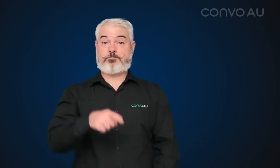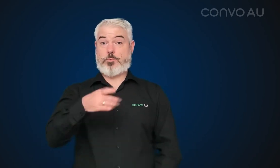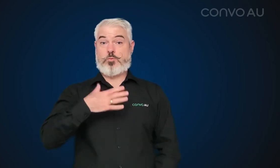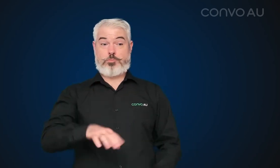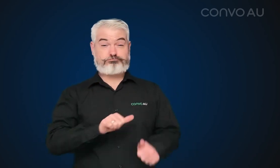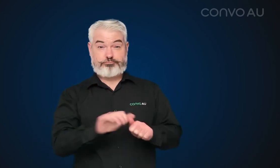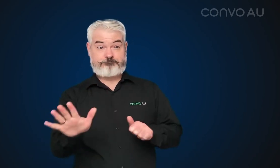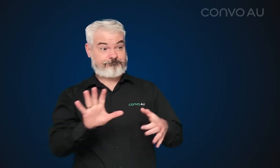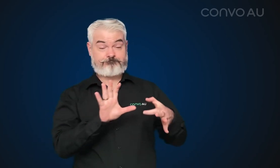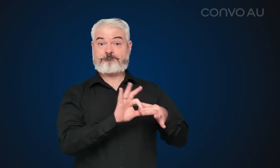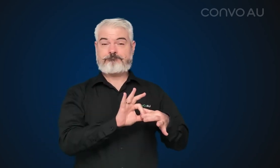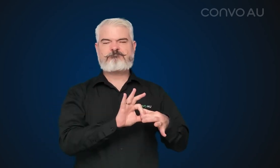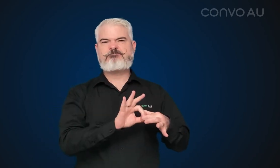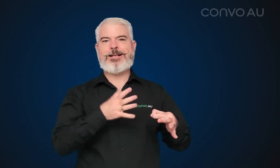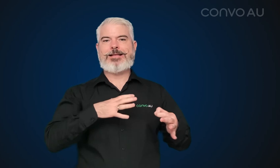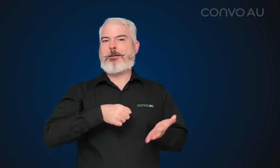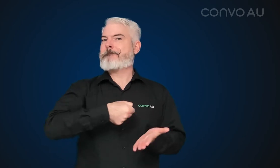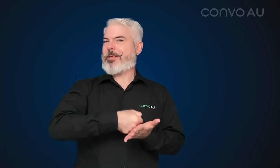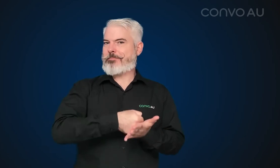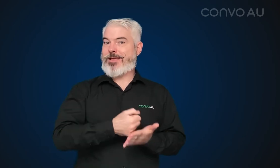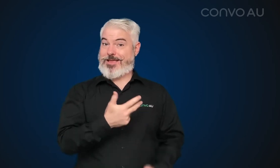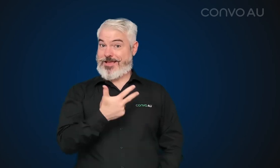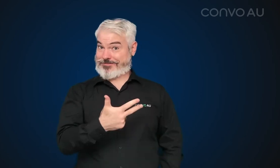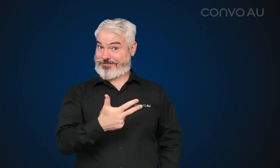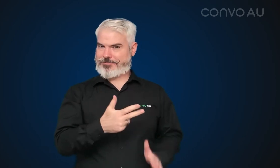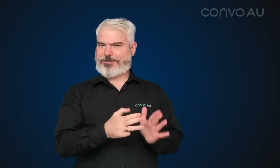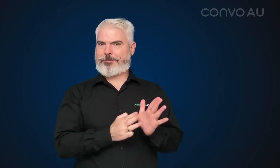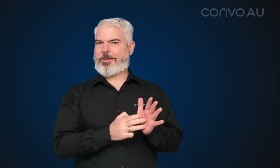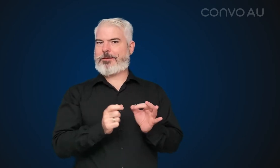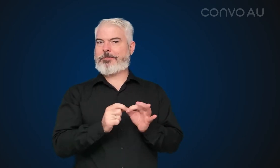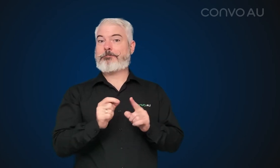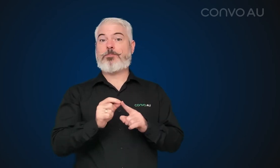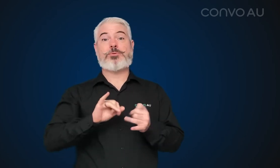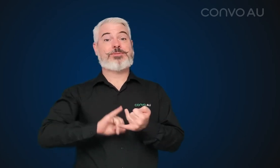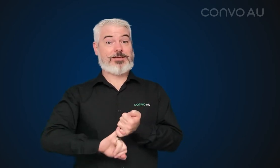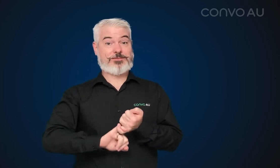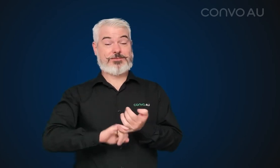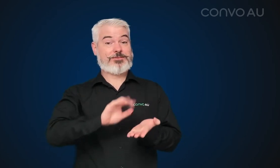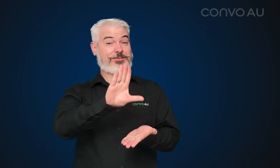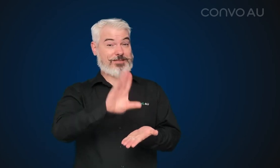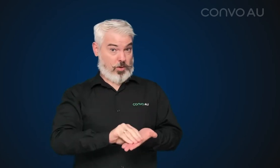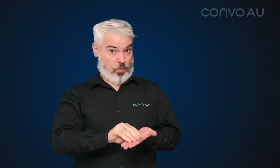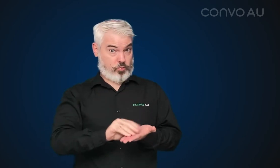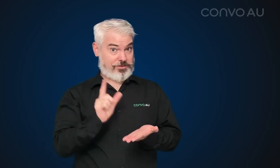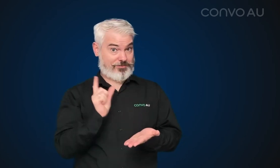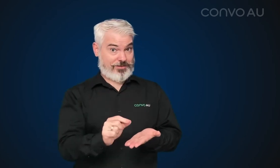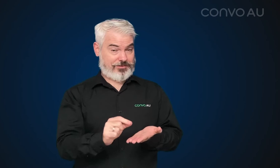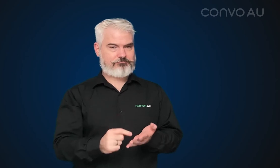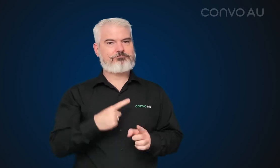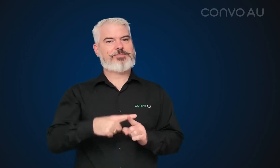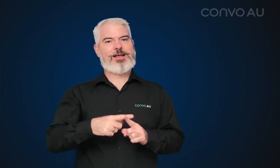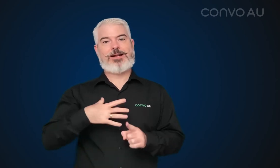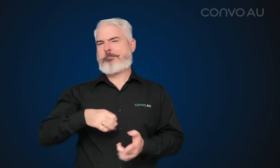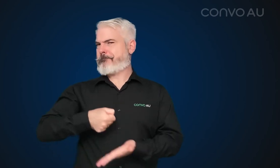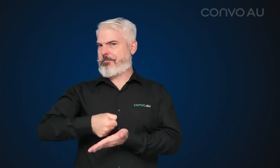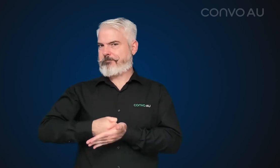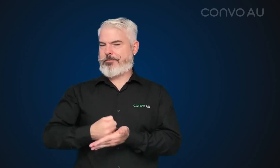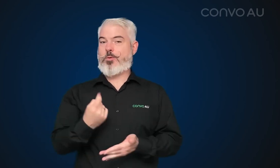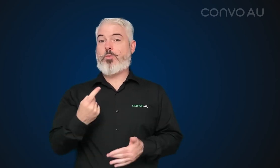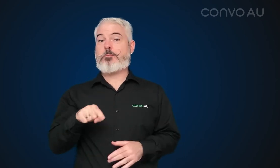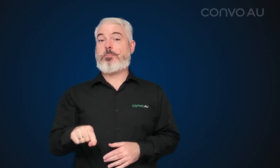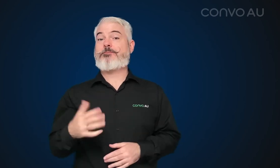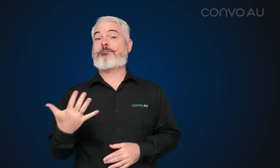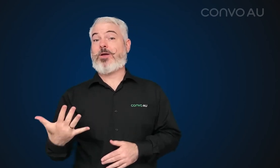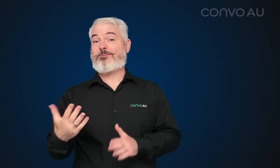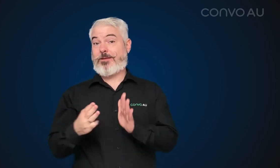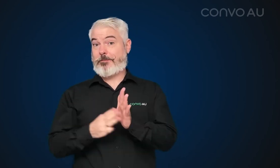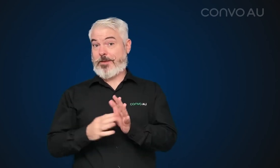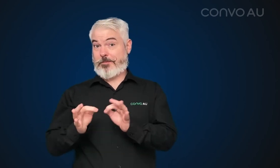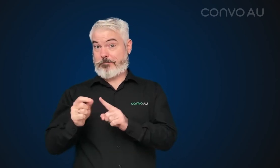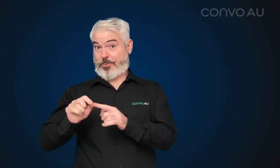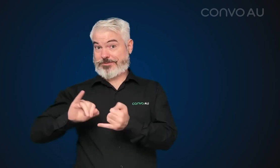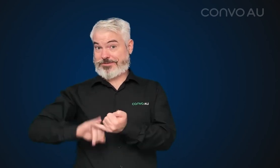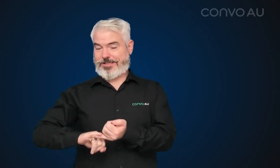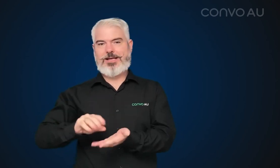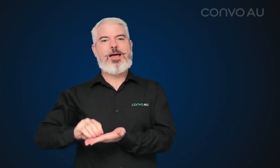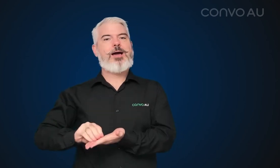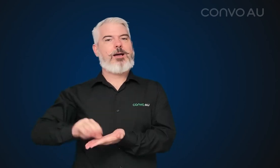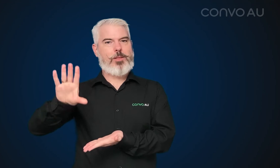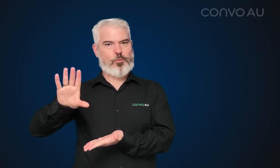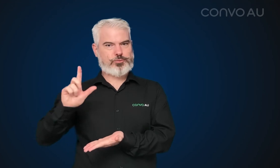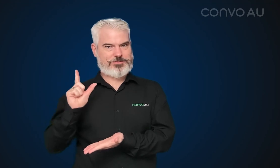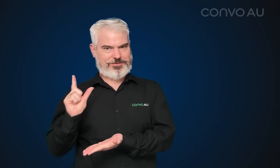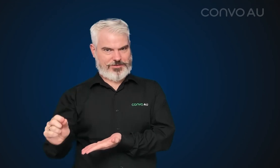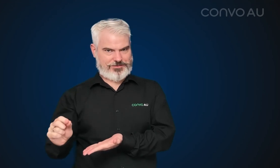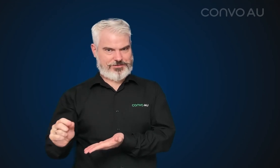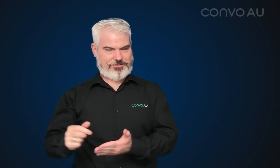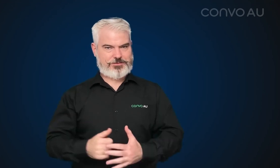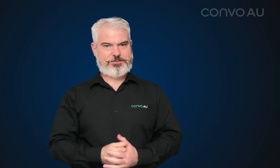For the best experience, we recommend a minimum speed of 8 Mbps download / 1.5 Mbps upload.